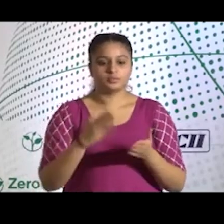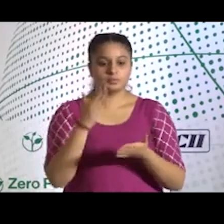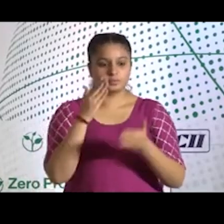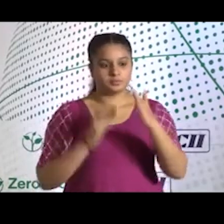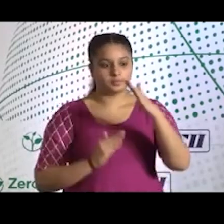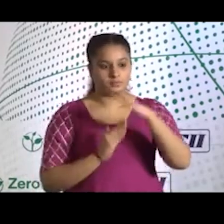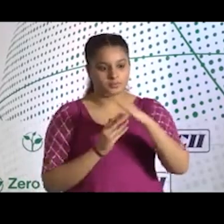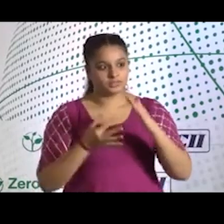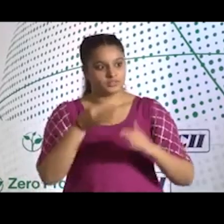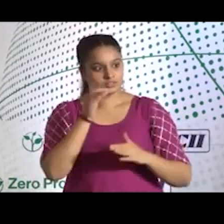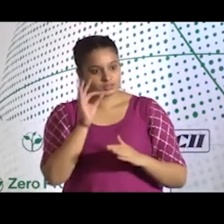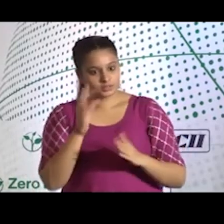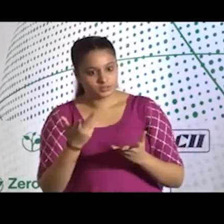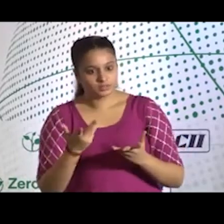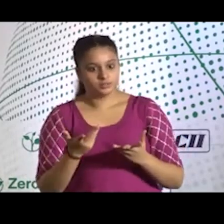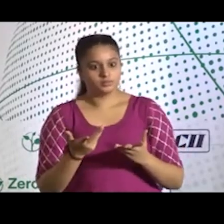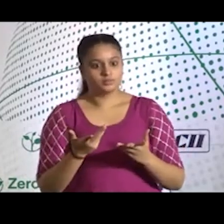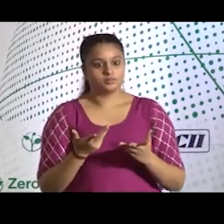We'll take a 20 minute break.